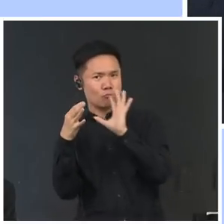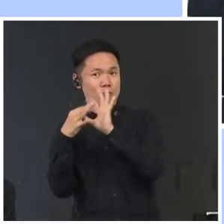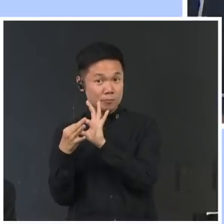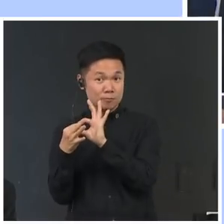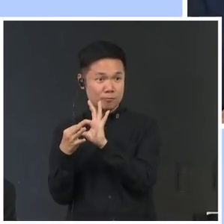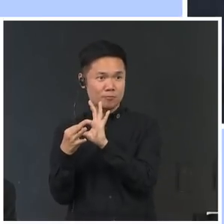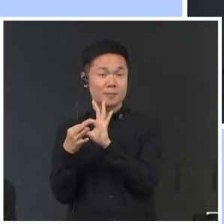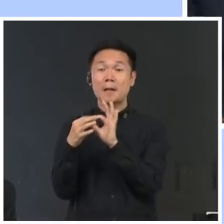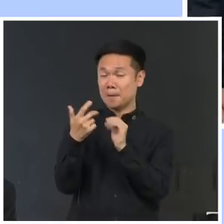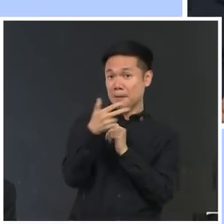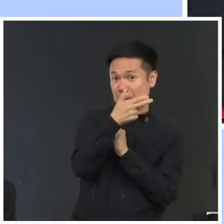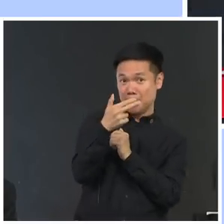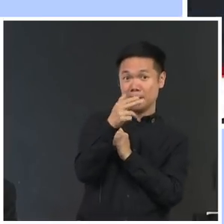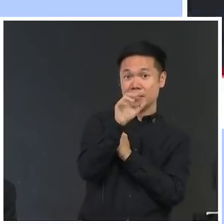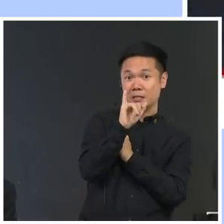otolaryngologyic.